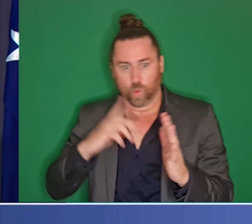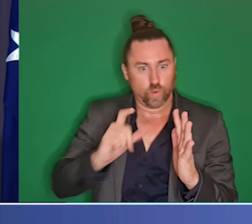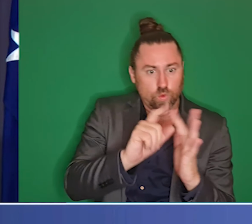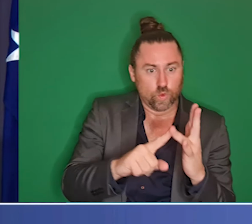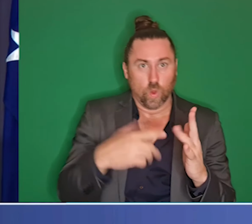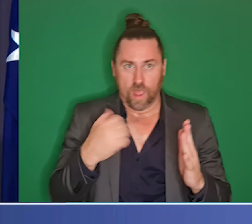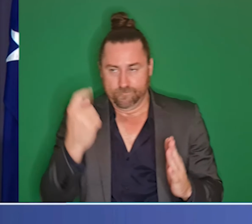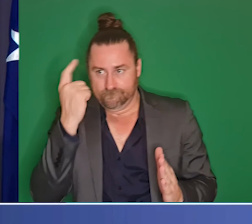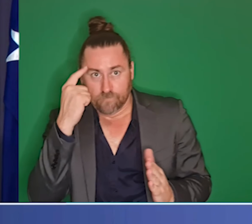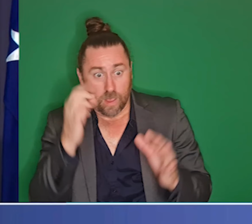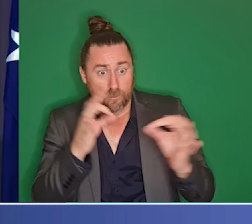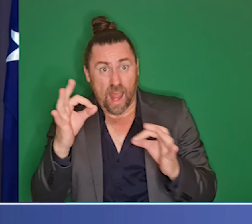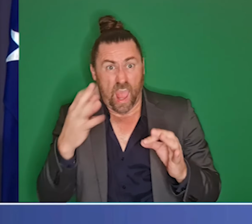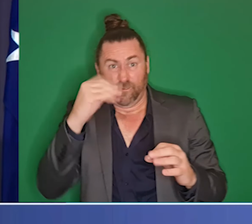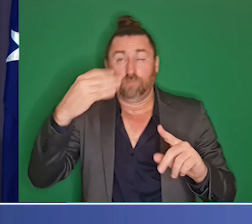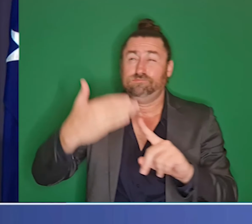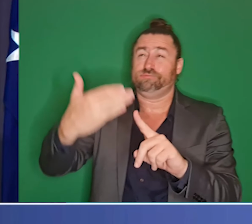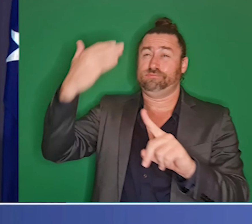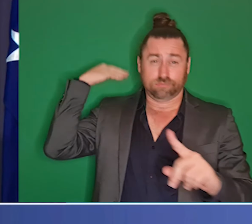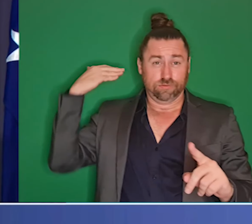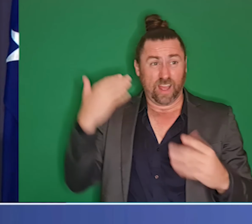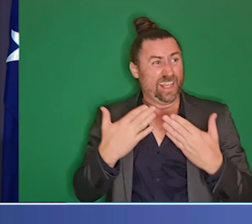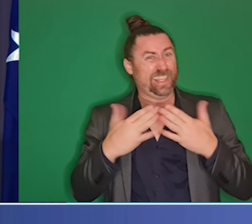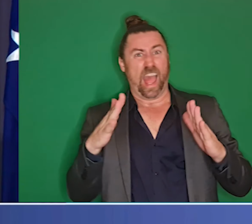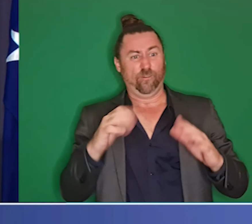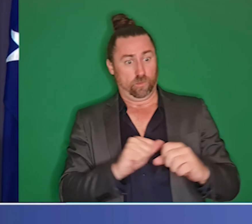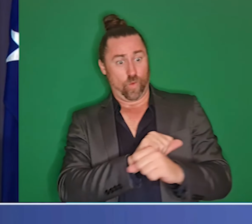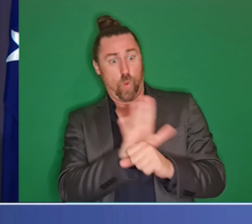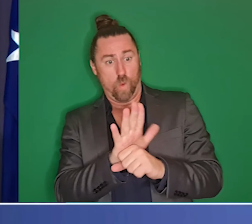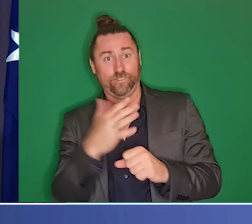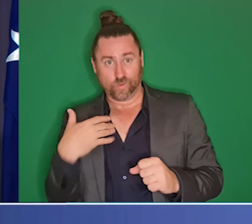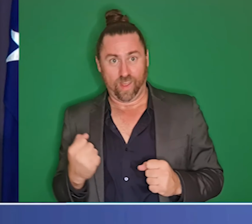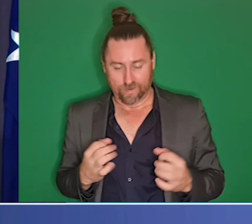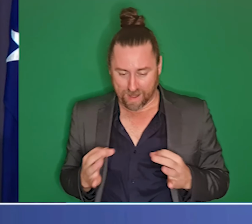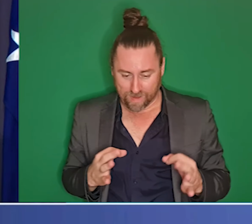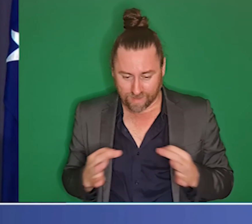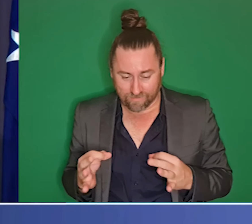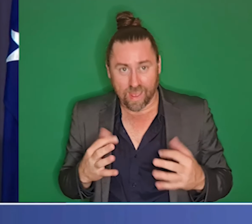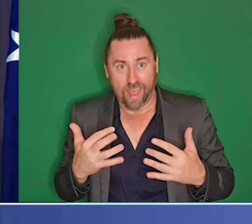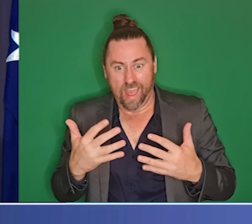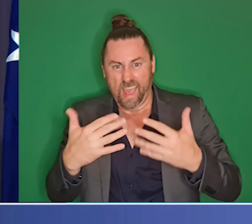right back to actually the beginning of the pandemic. This is the first time that the health system has come under pressure,